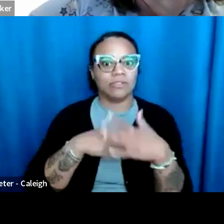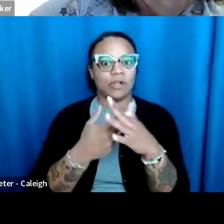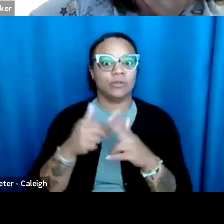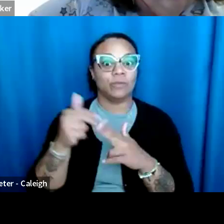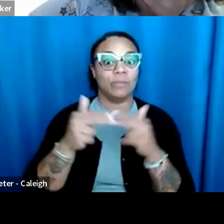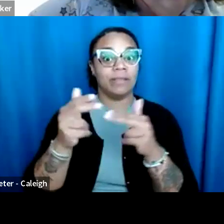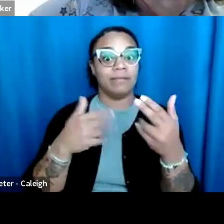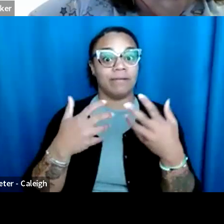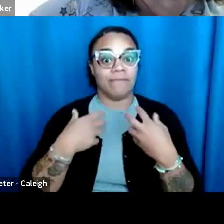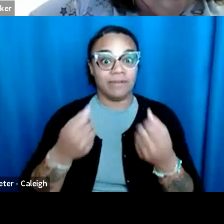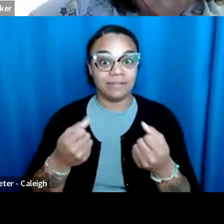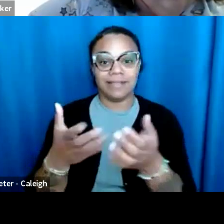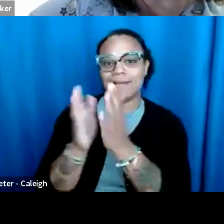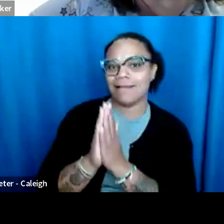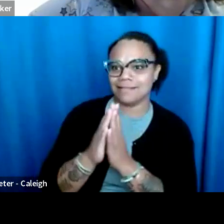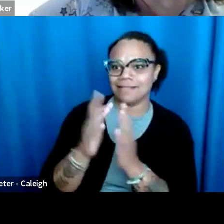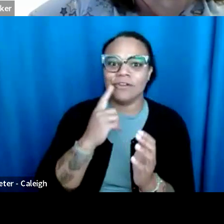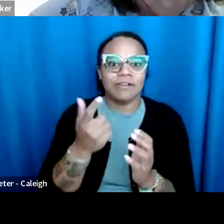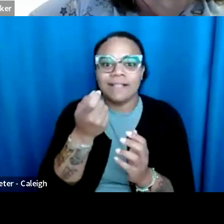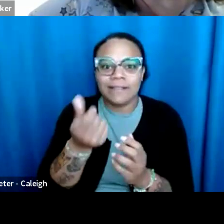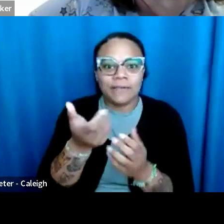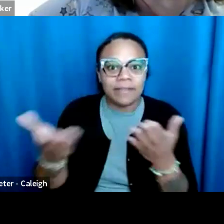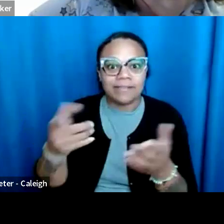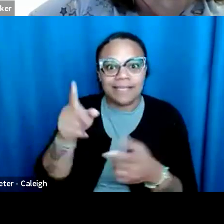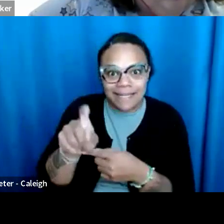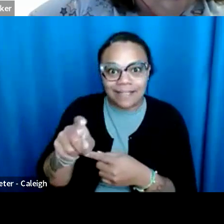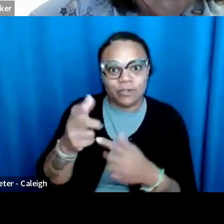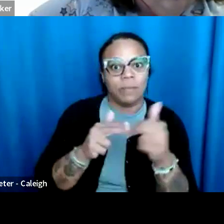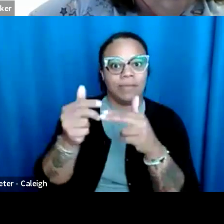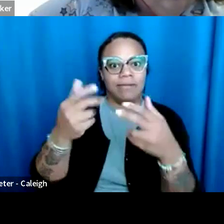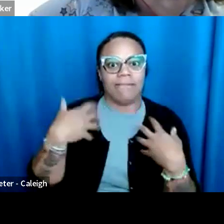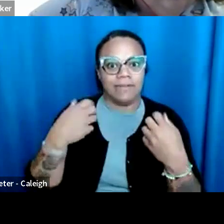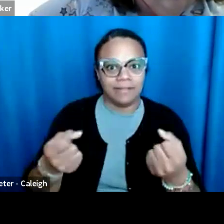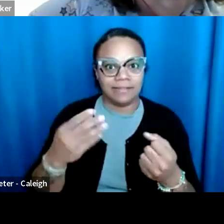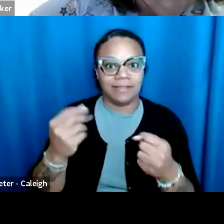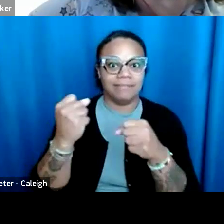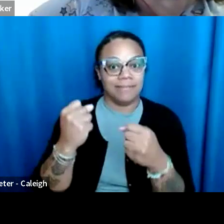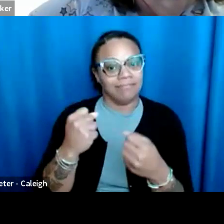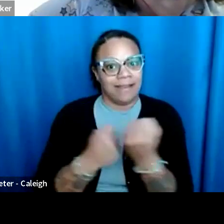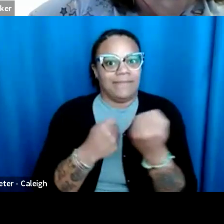and being able to ask for little things to build your confidence up and to be able to advocate on a larger scale.